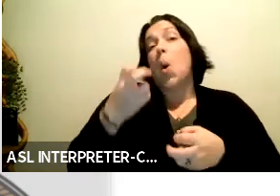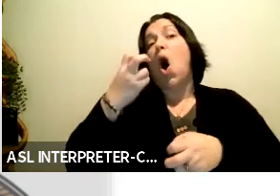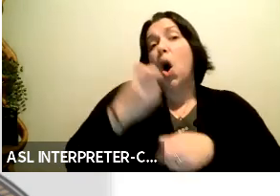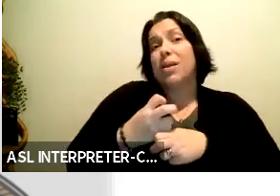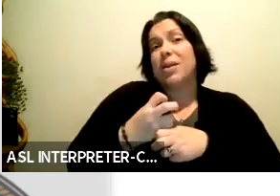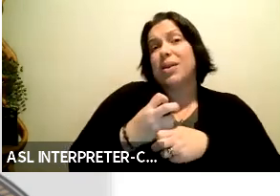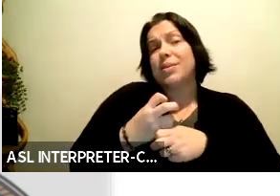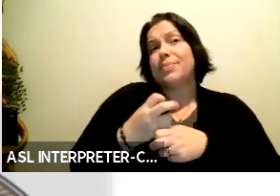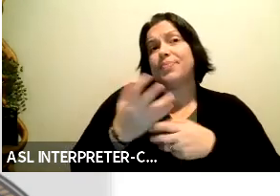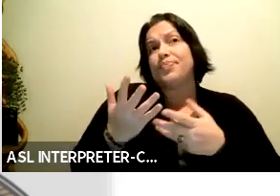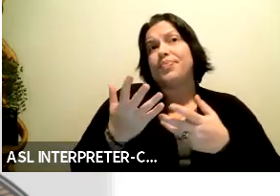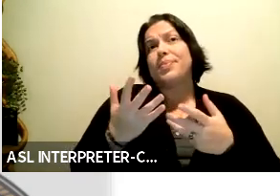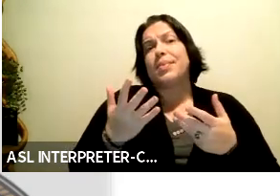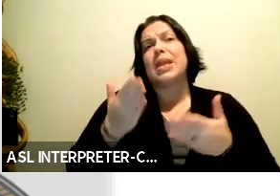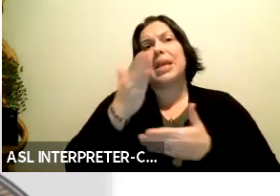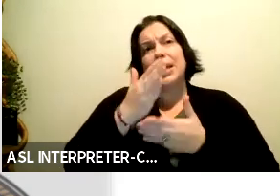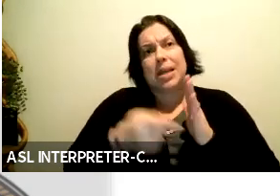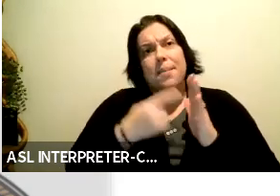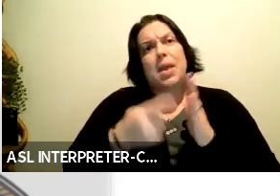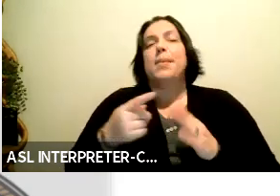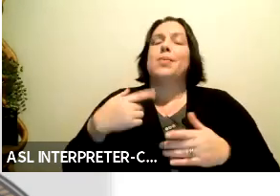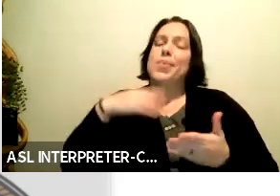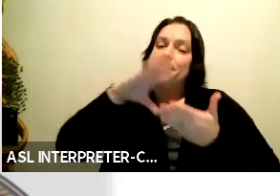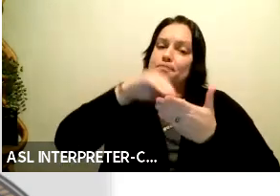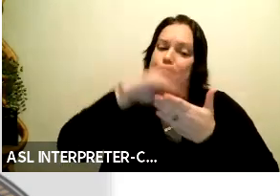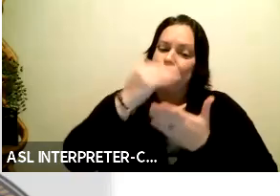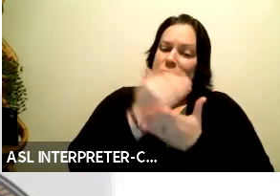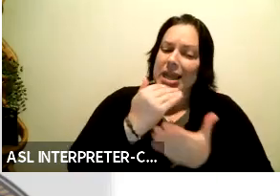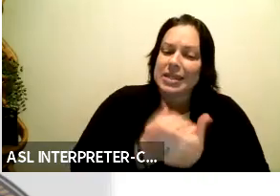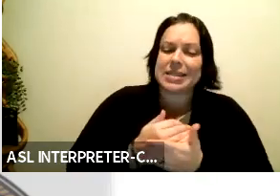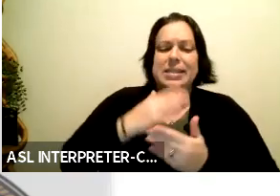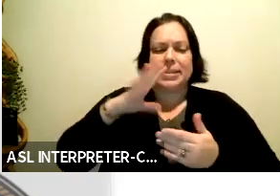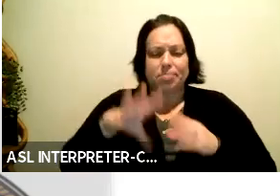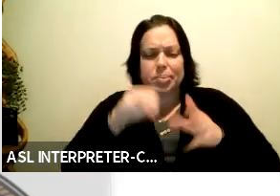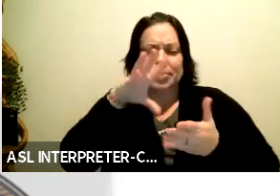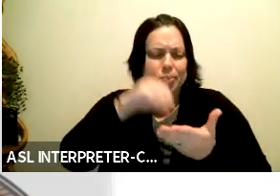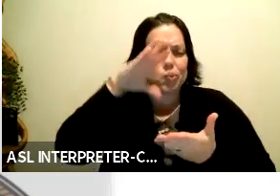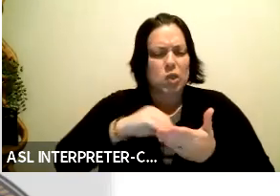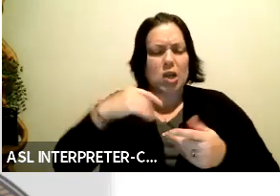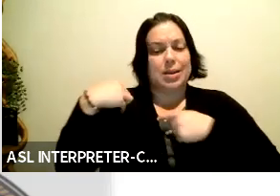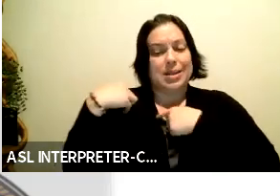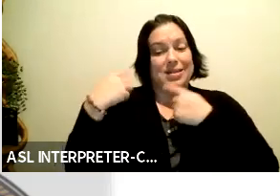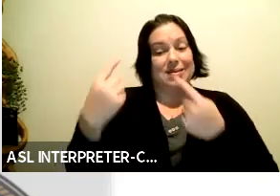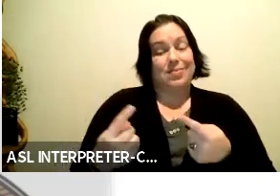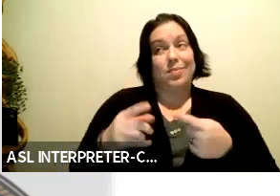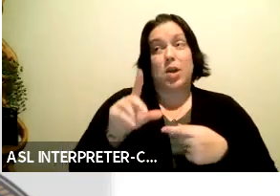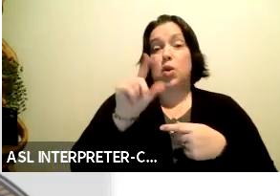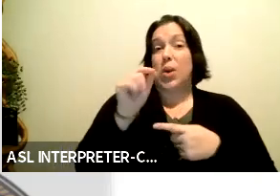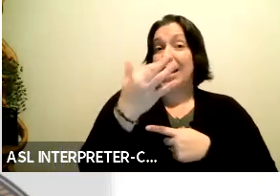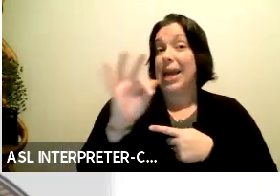and so we keep having lessons learned for the last since 2019 we've been working on